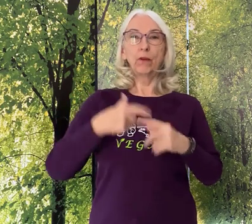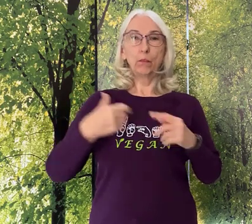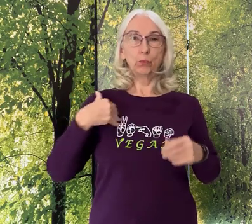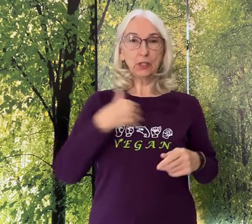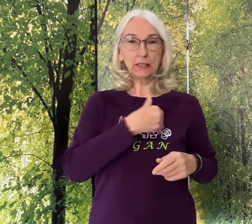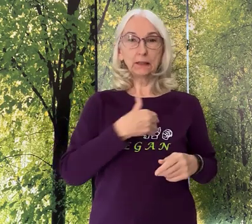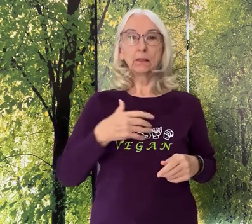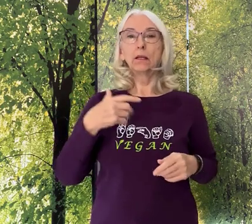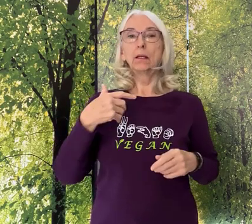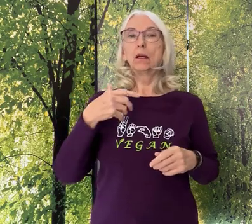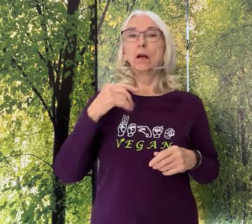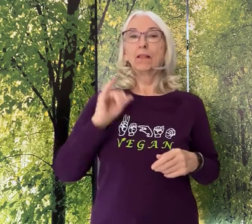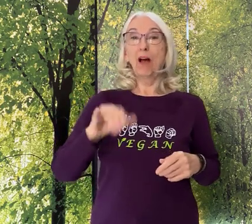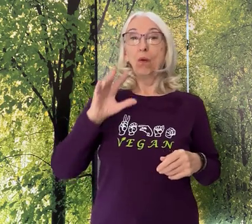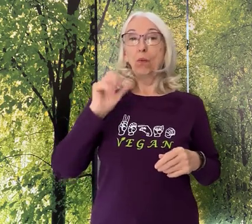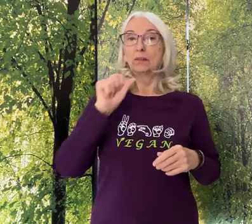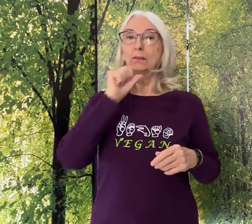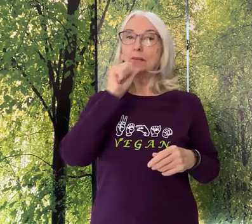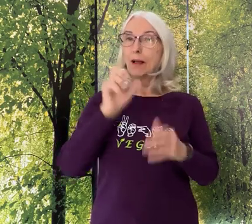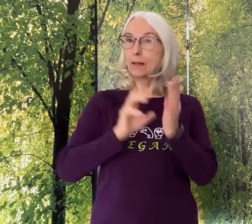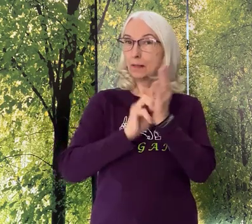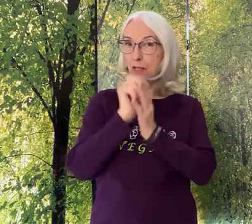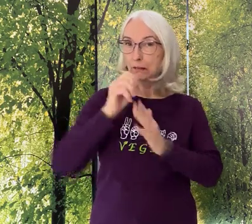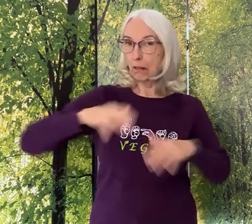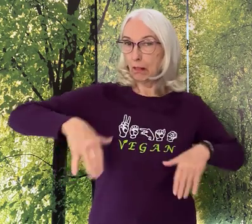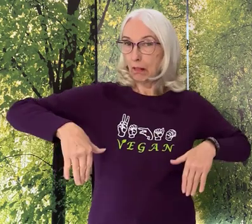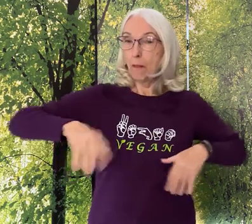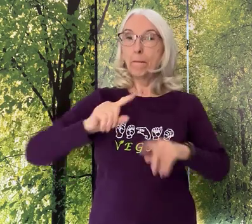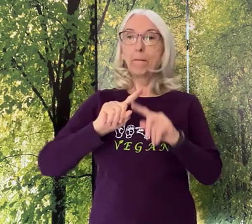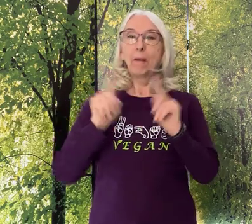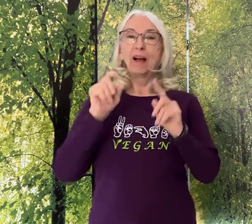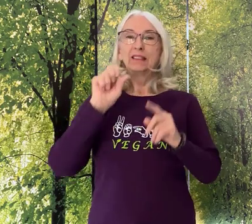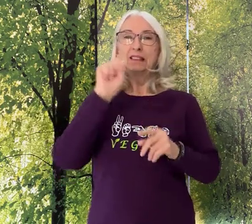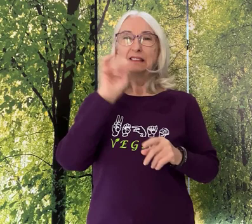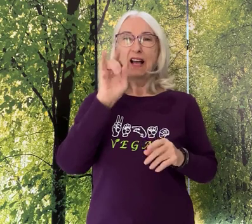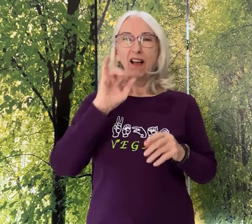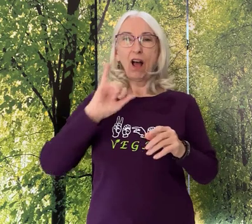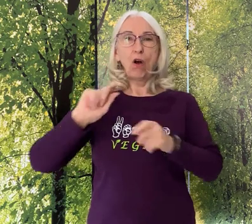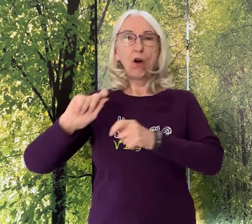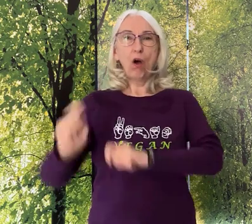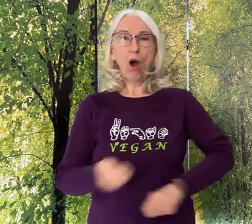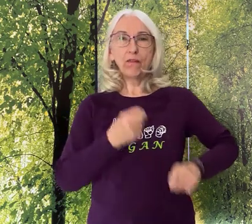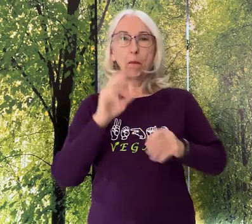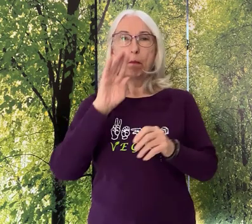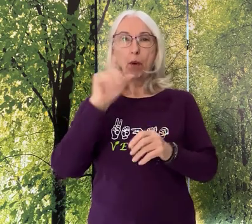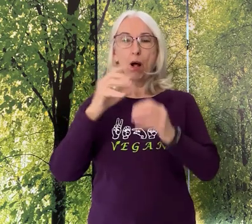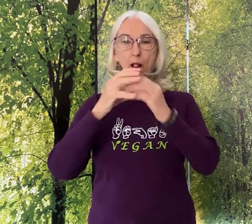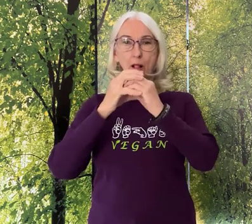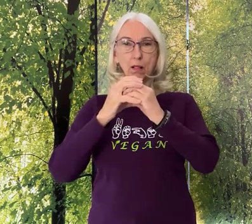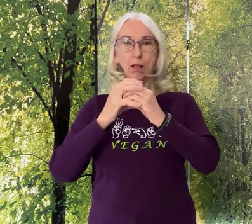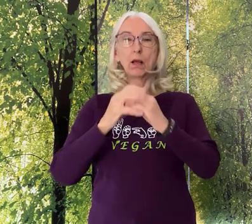It was not cancerous yet, but it was the size of a small golf ball.